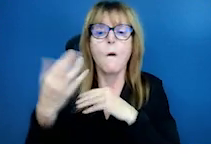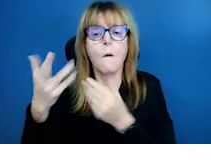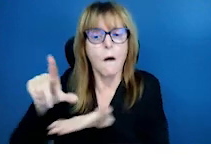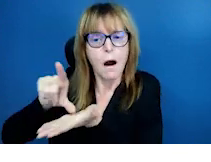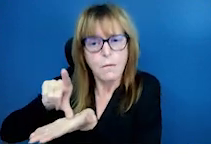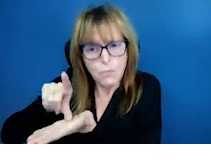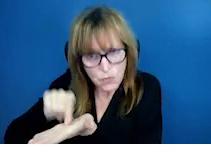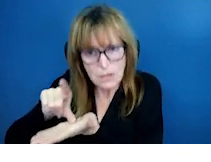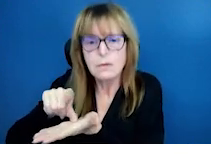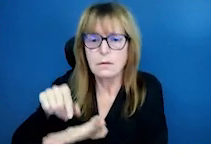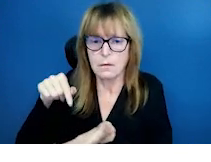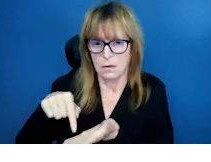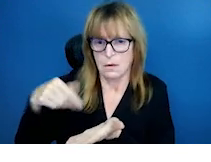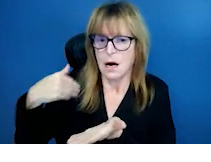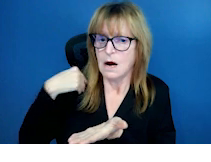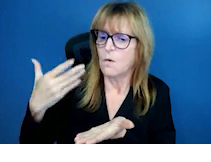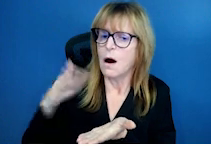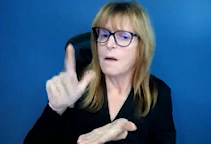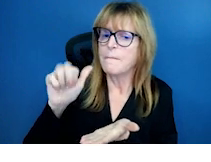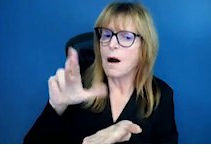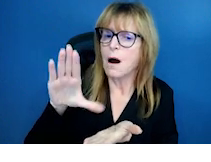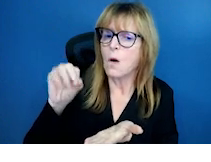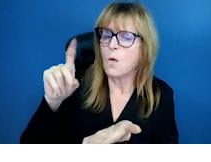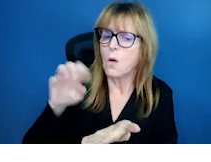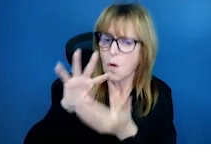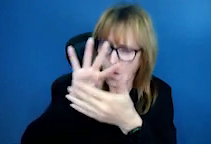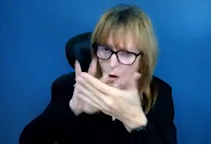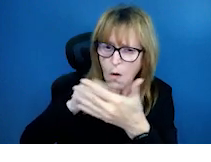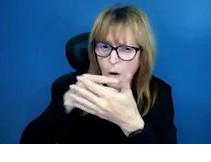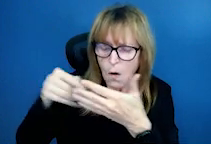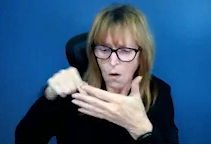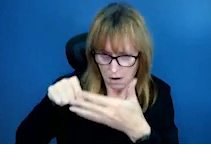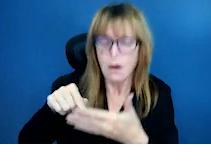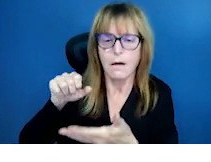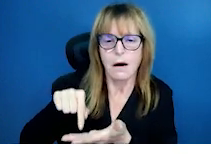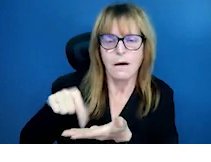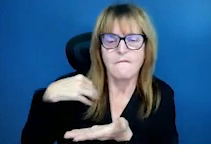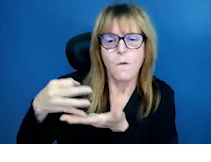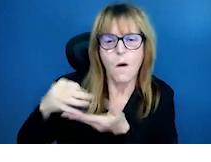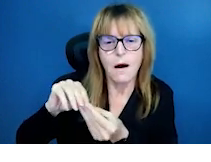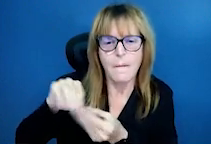There is no way to add the COIN after the fact if a volunteer forgets to enter it before submitting a tax return.